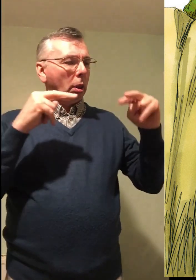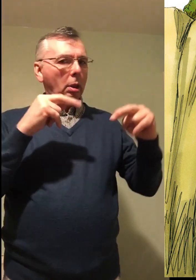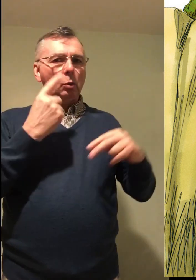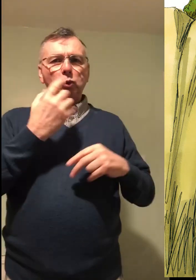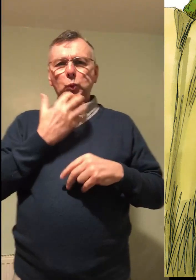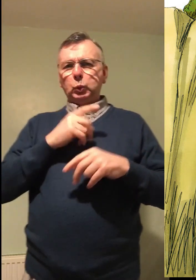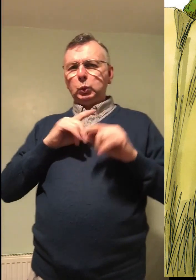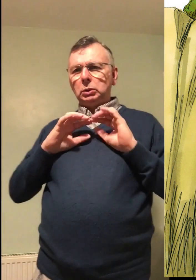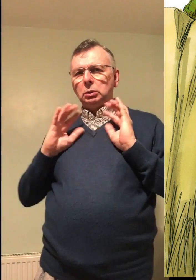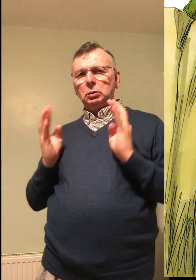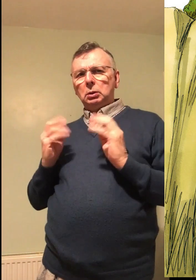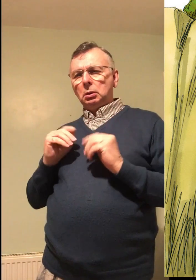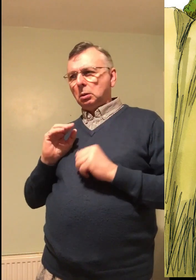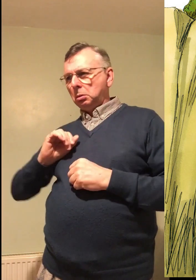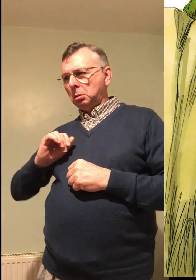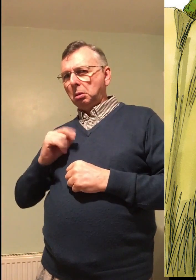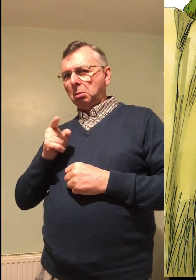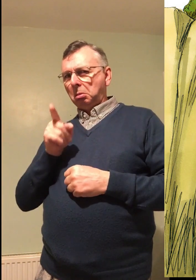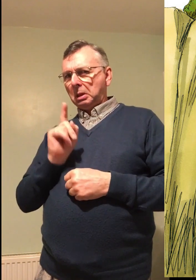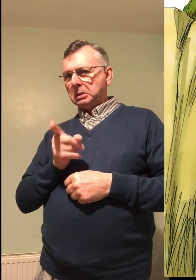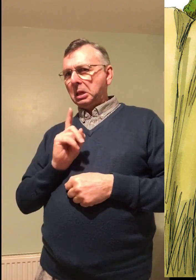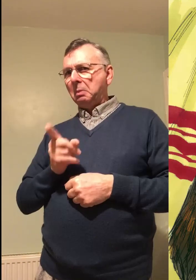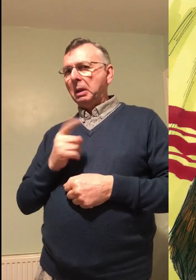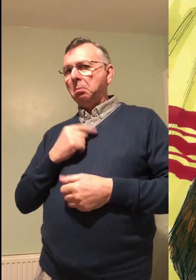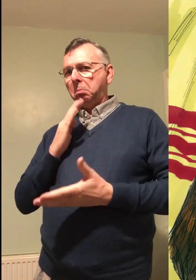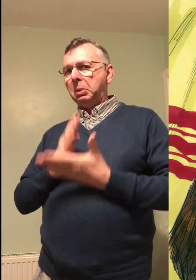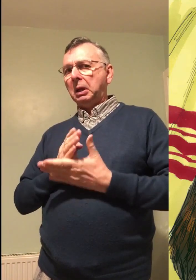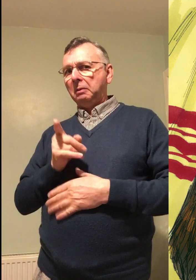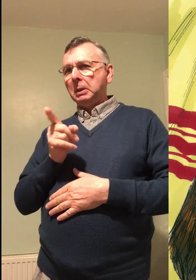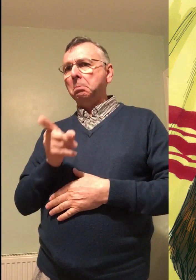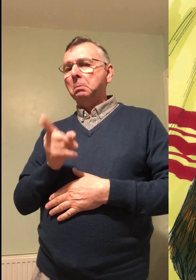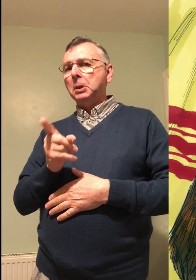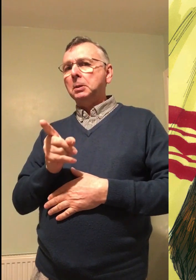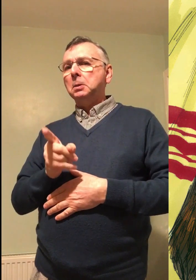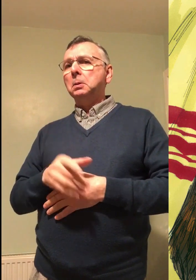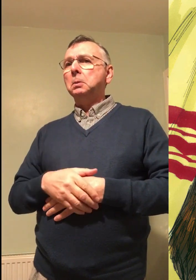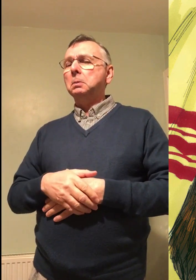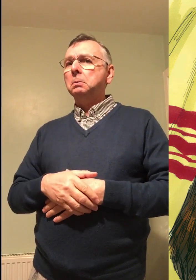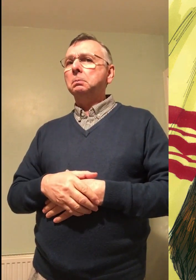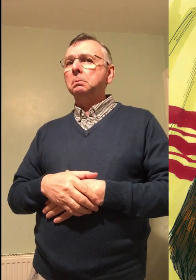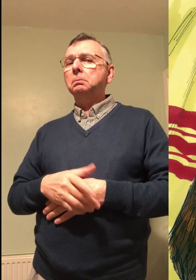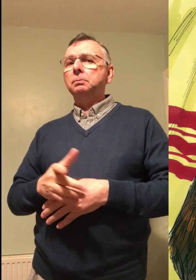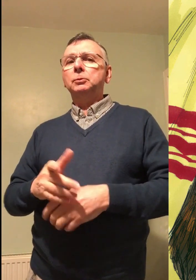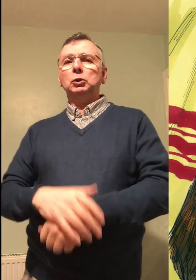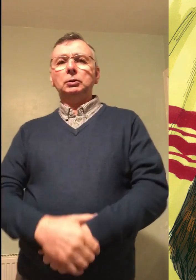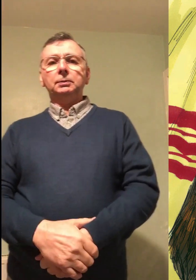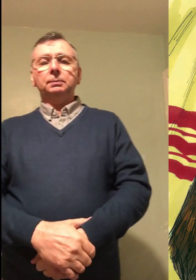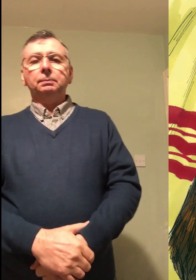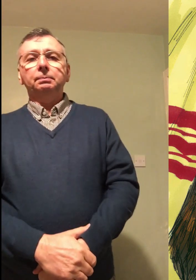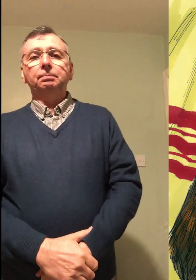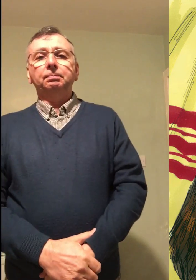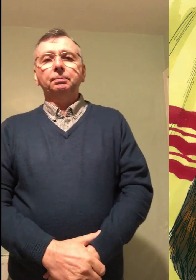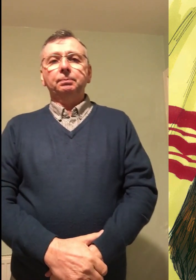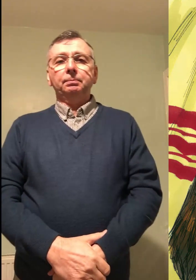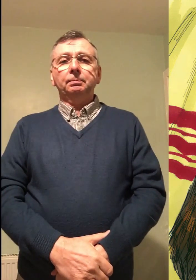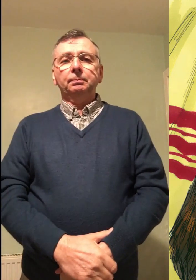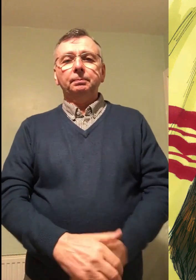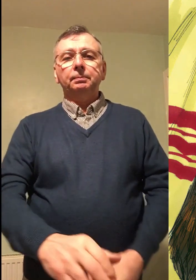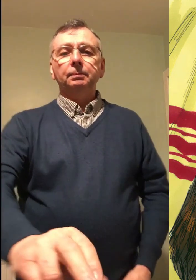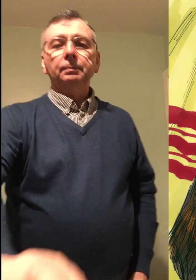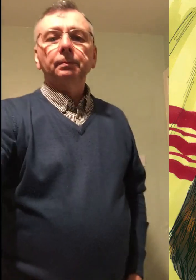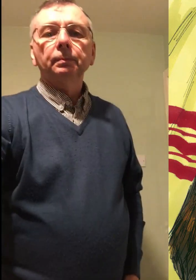Therefore many of the Jews who had come to visit Mary, and had seen what Jesus did, believed